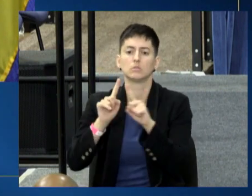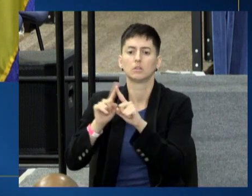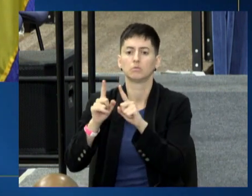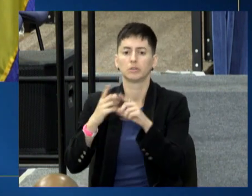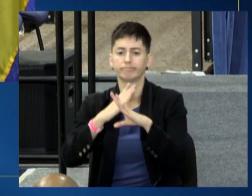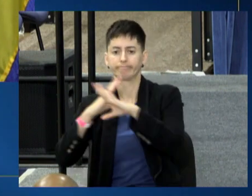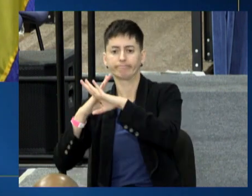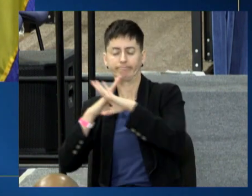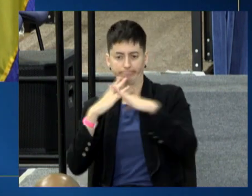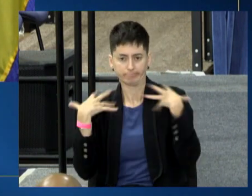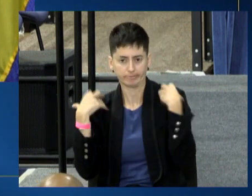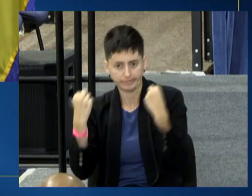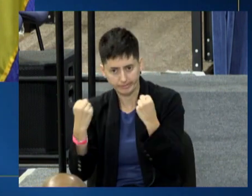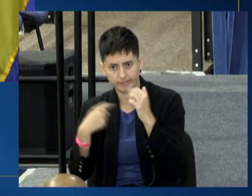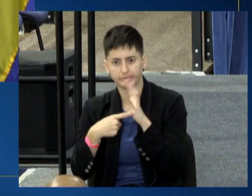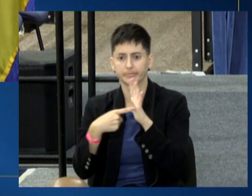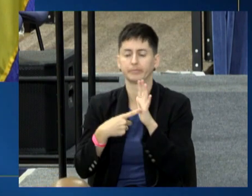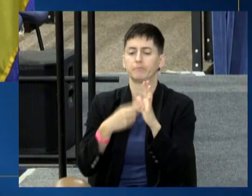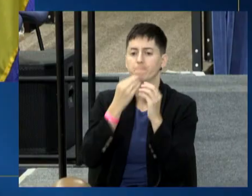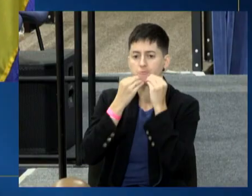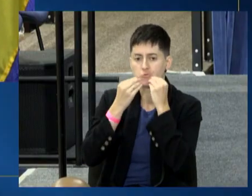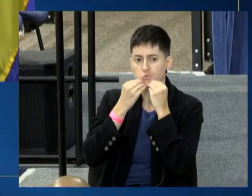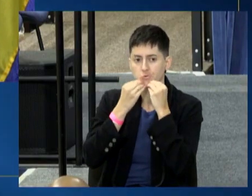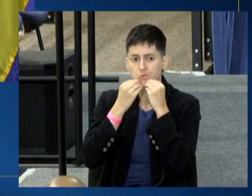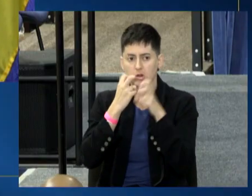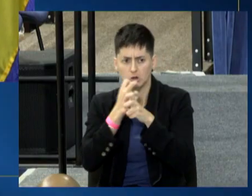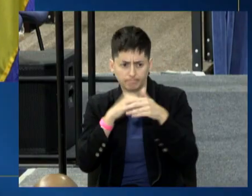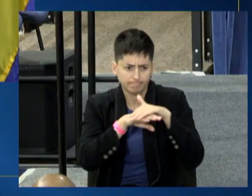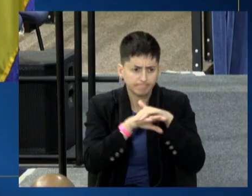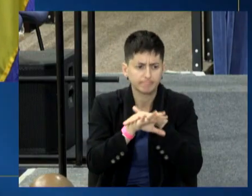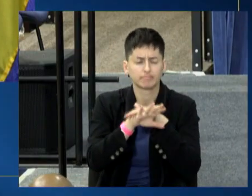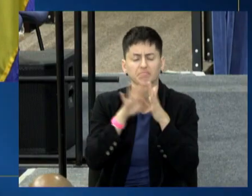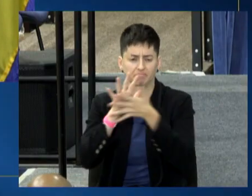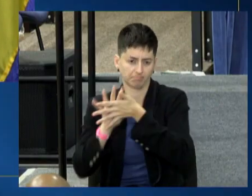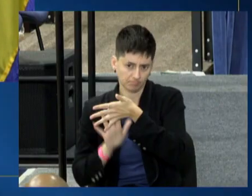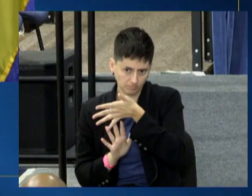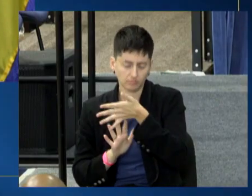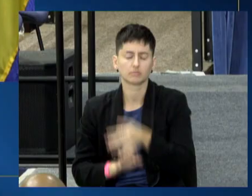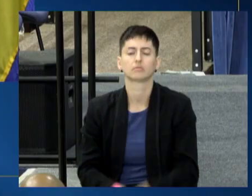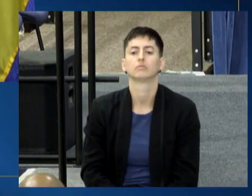Through the Biden Cancer Moonshot, the Centers for Medicare, and Medicaid Services -- CMS,